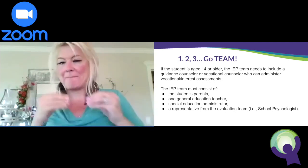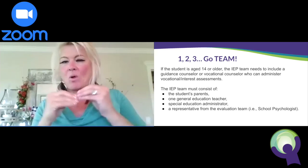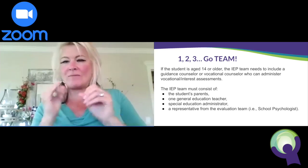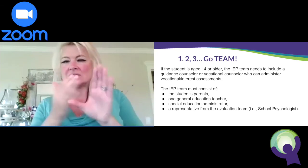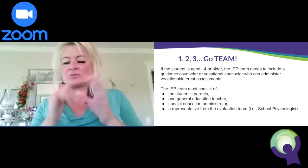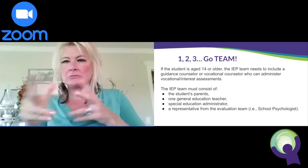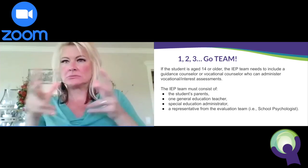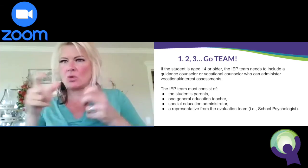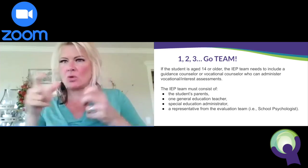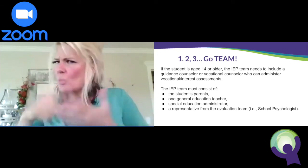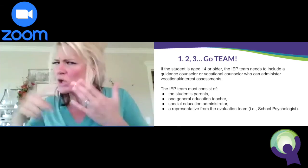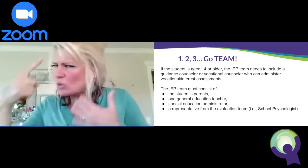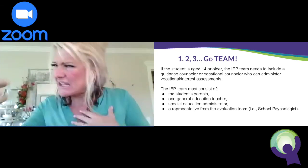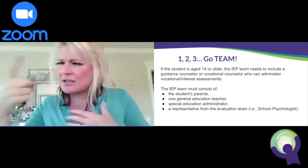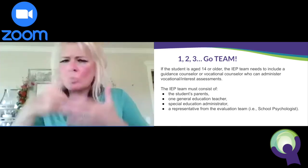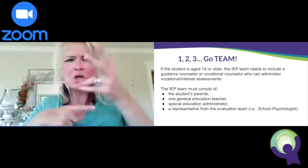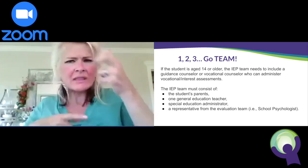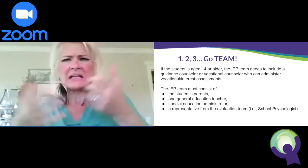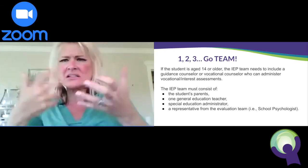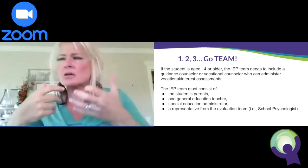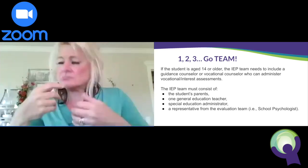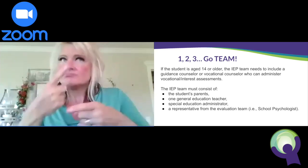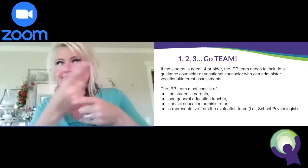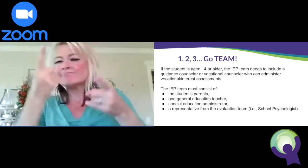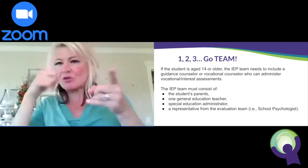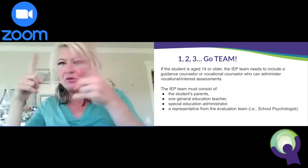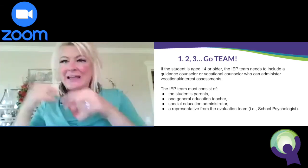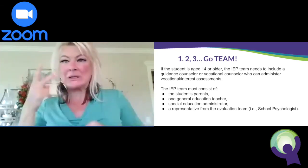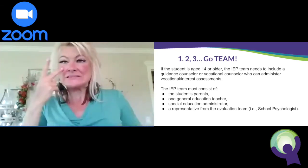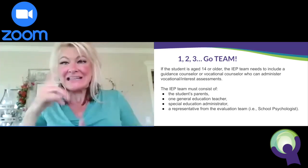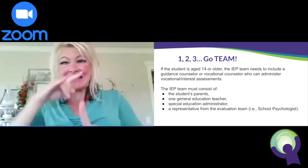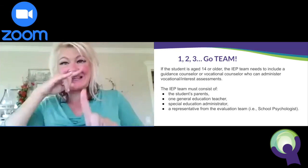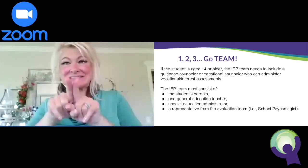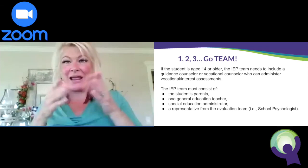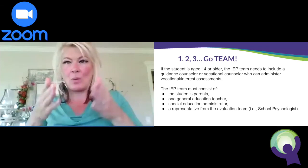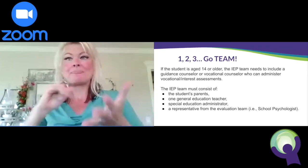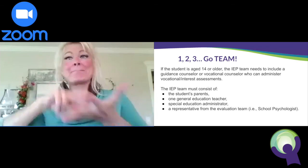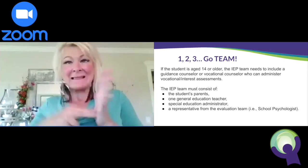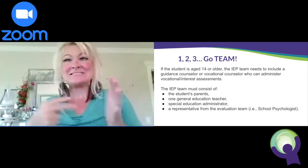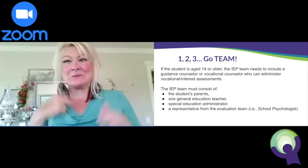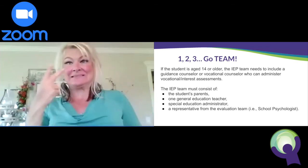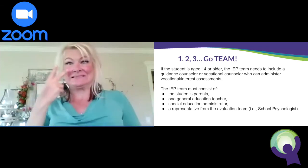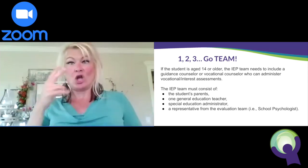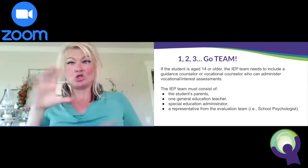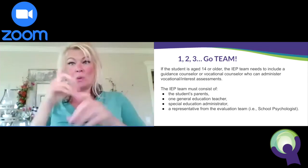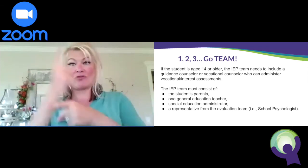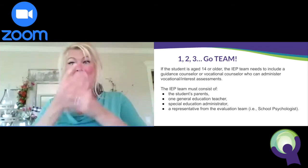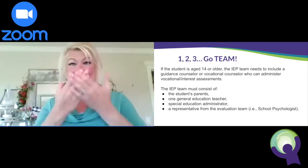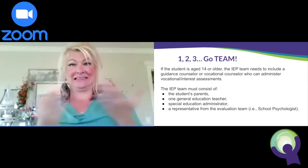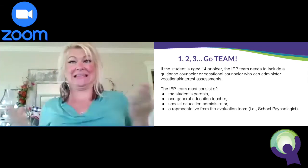That's not how, that's not more of the psychologist is gonna be looking at everything and looking at the whole approach and looking at the whole child